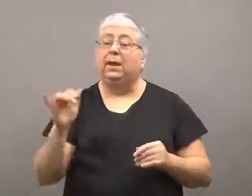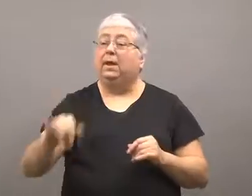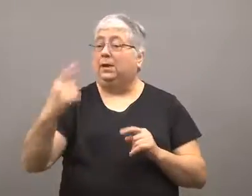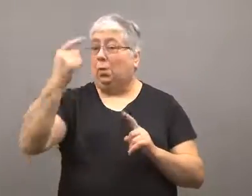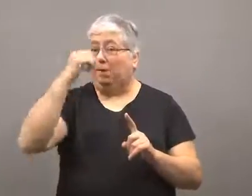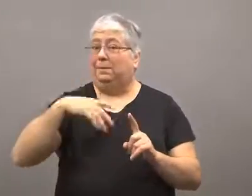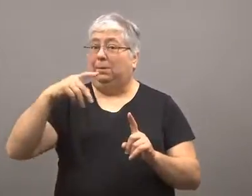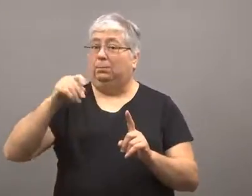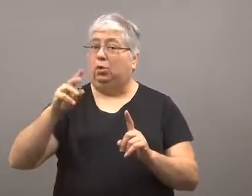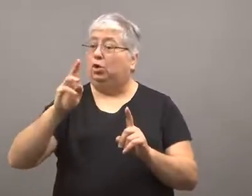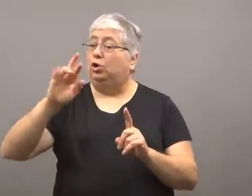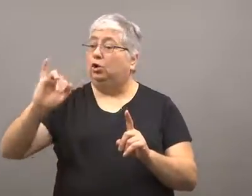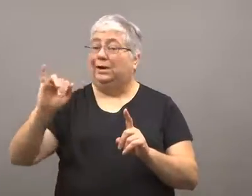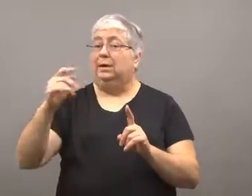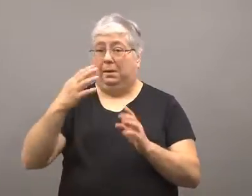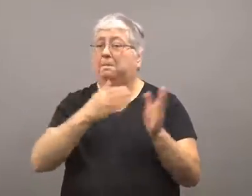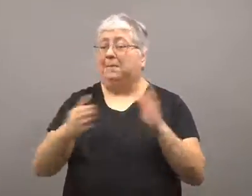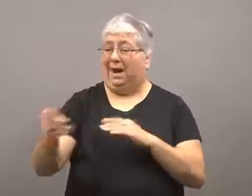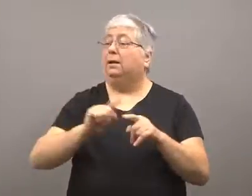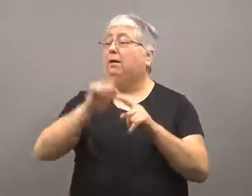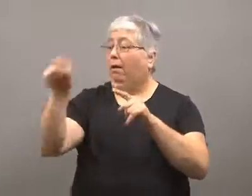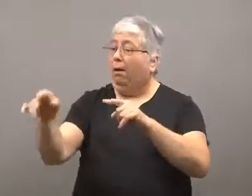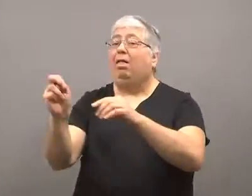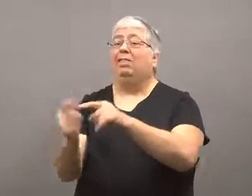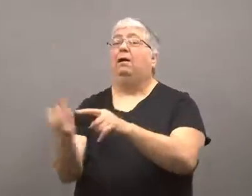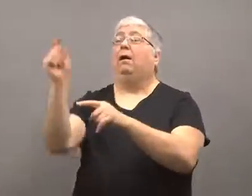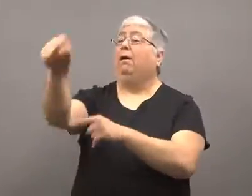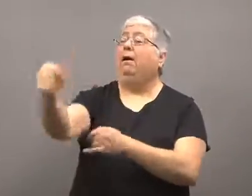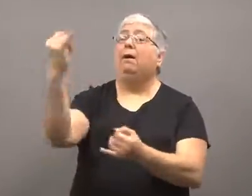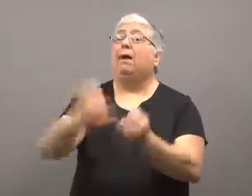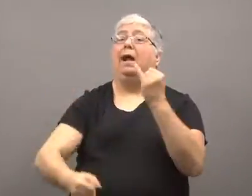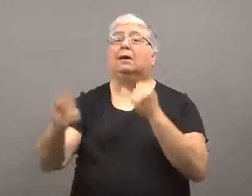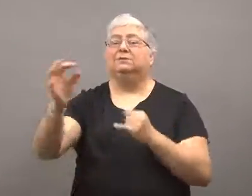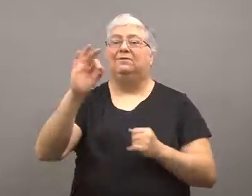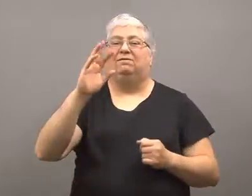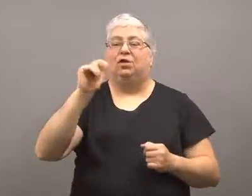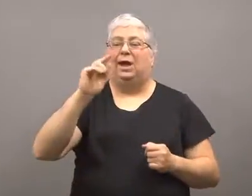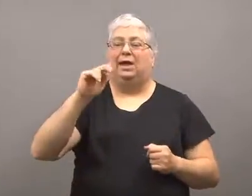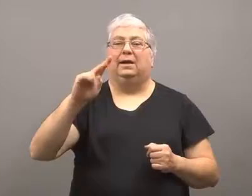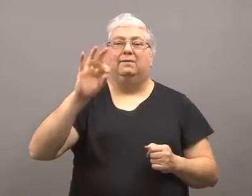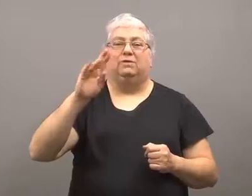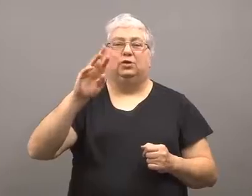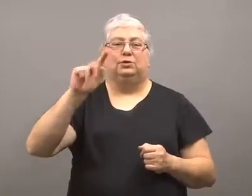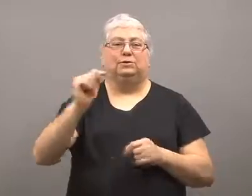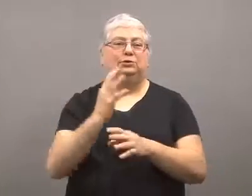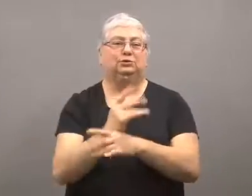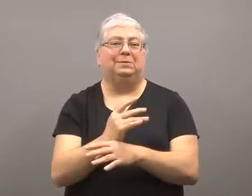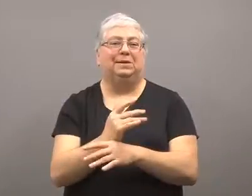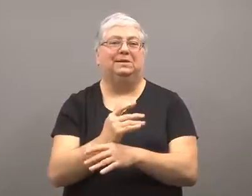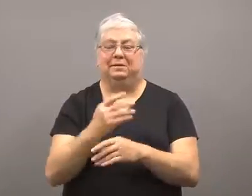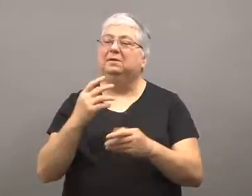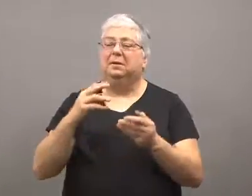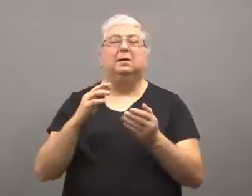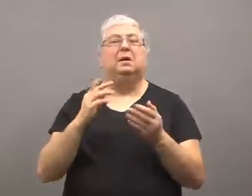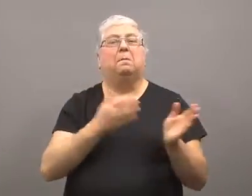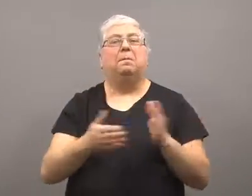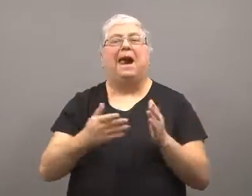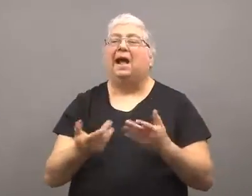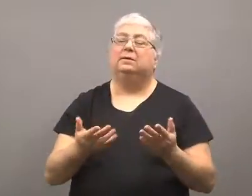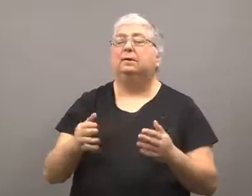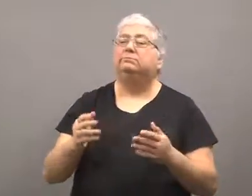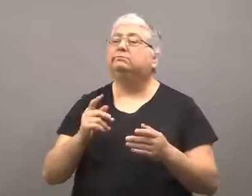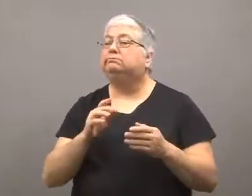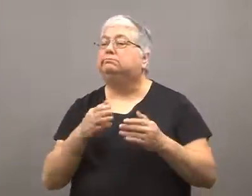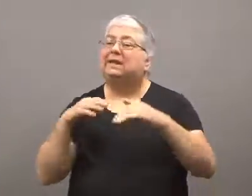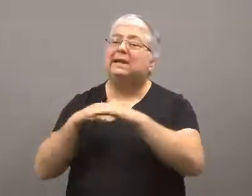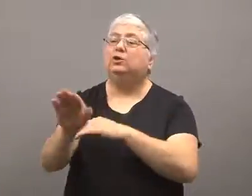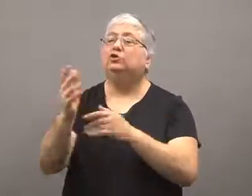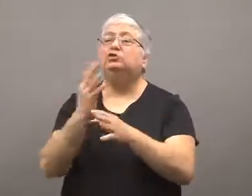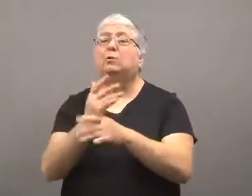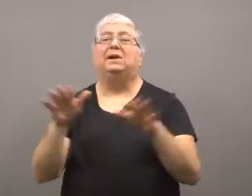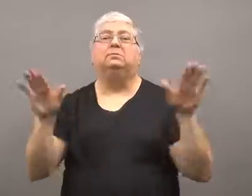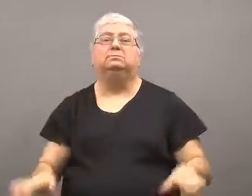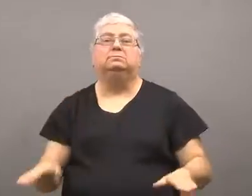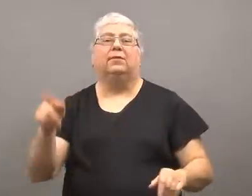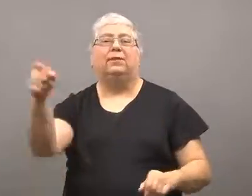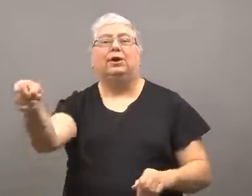Pouri's final destination was to be Frankfort, Germany.